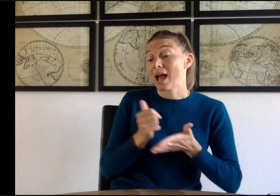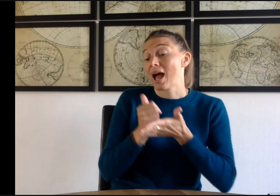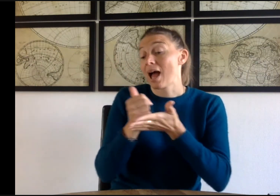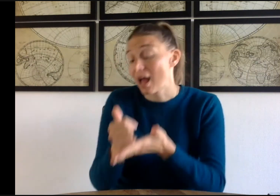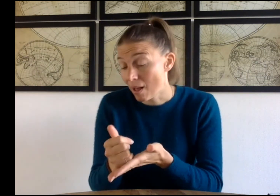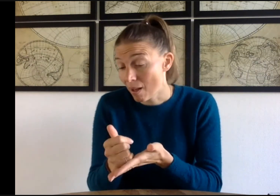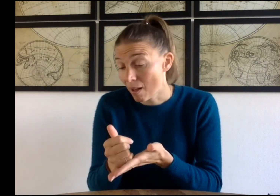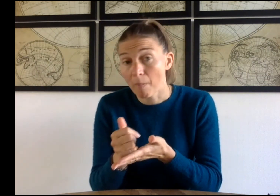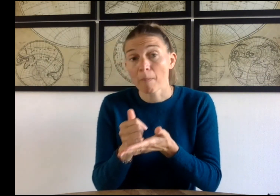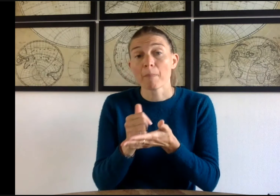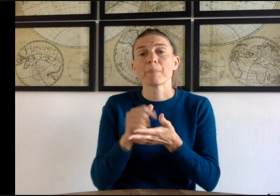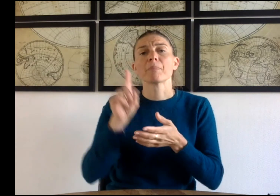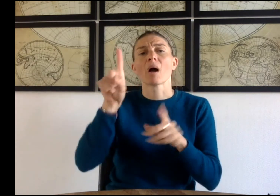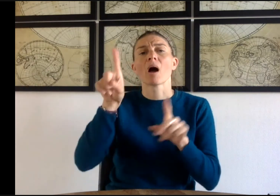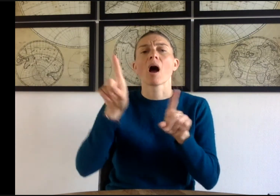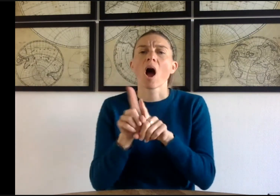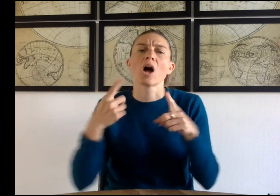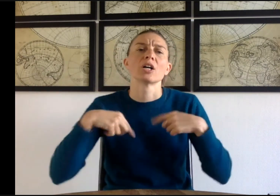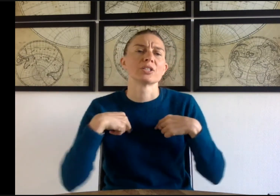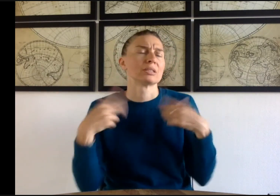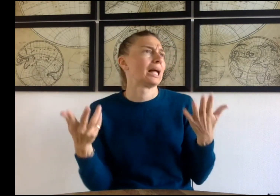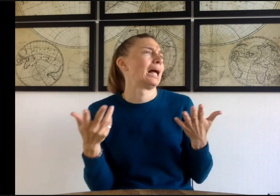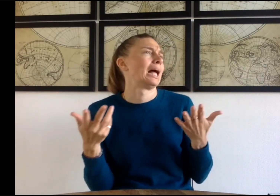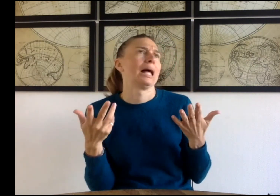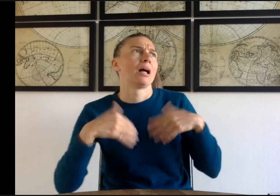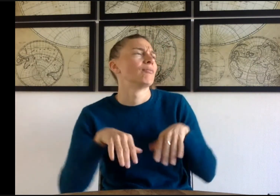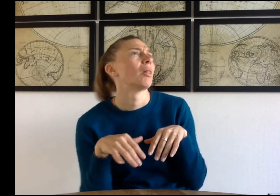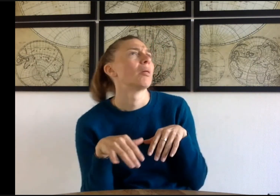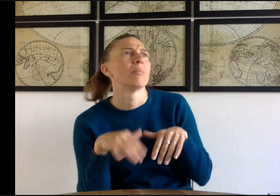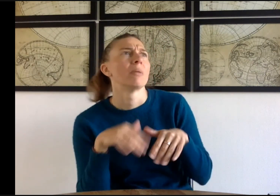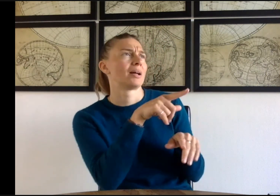vulnerable people, helpless people who need to be helped.